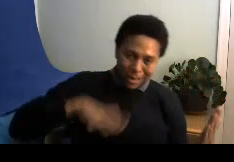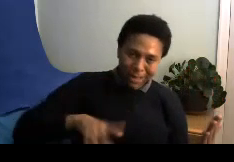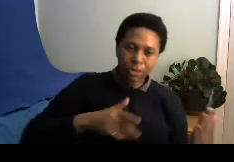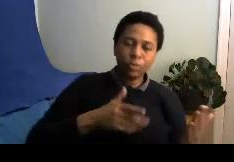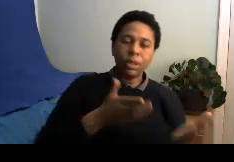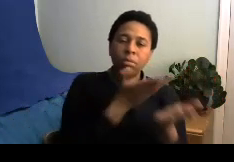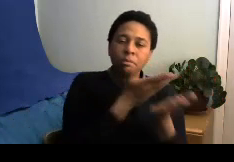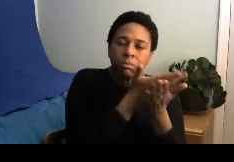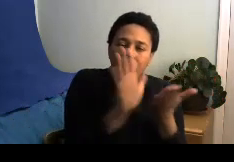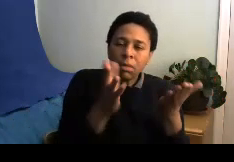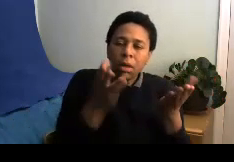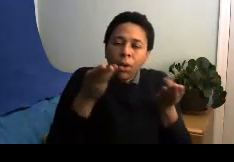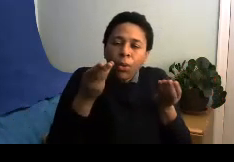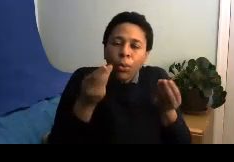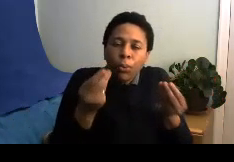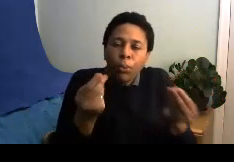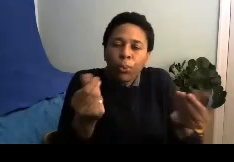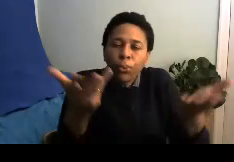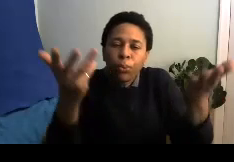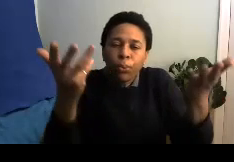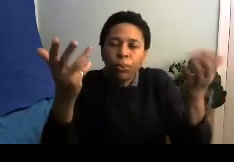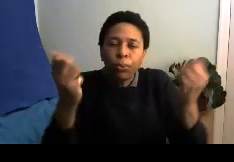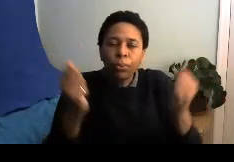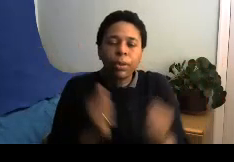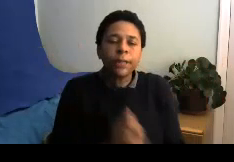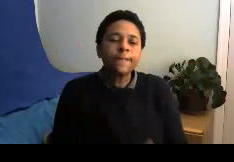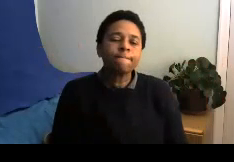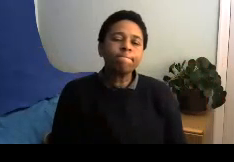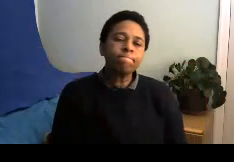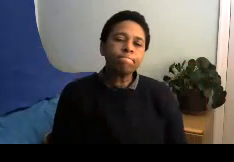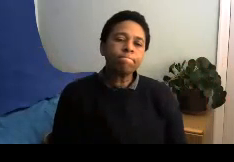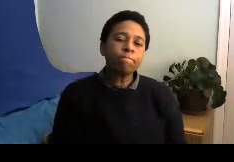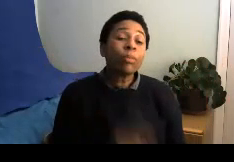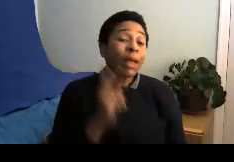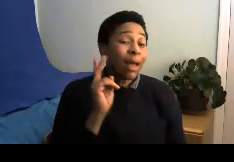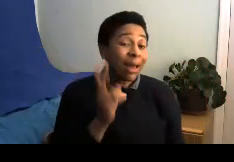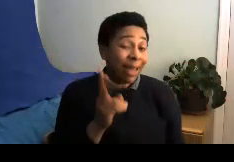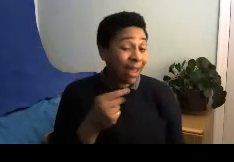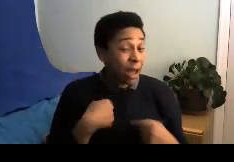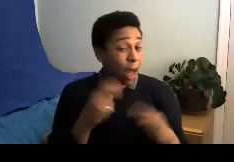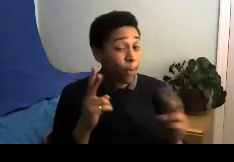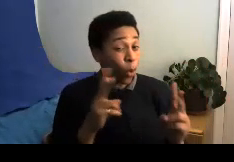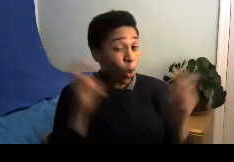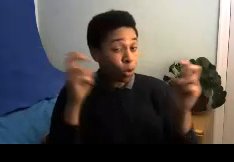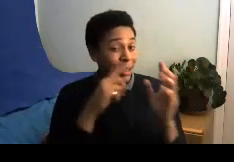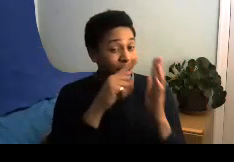really, is simplicity. And again, quoting James Baldwin, "sentences as clean as a bone".